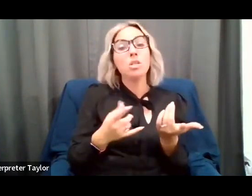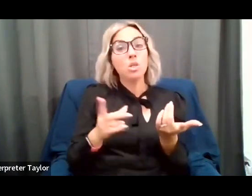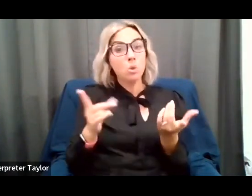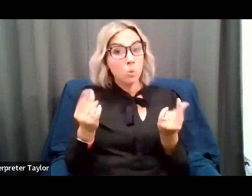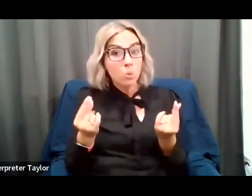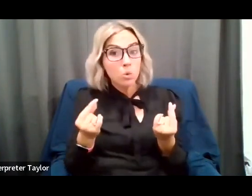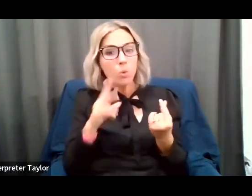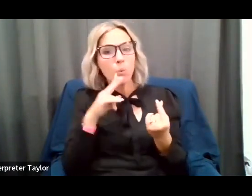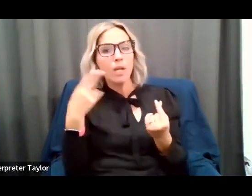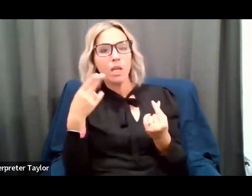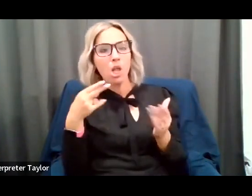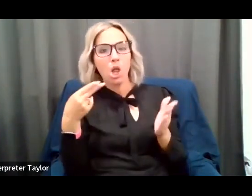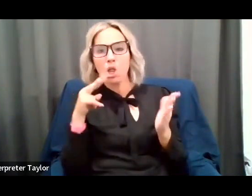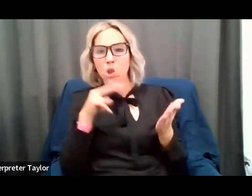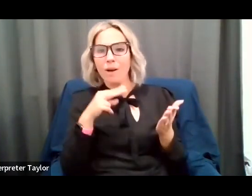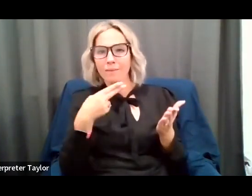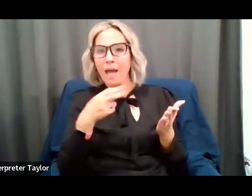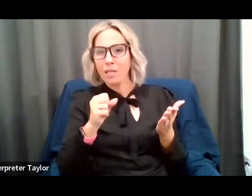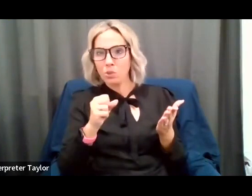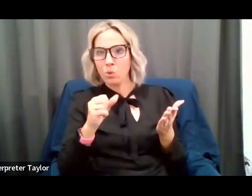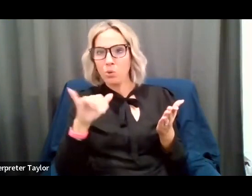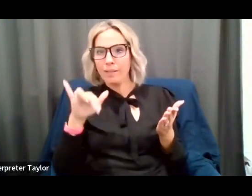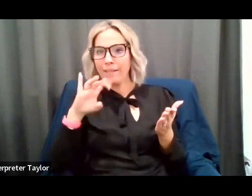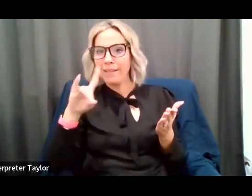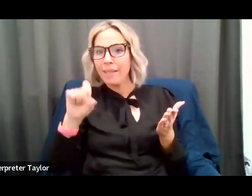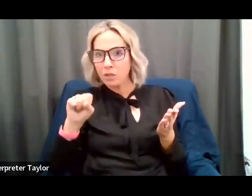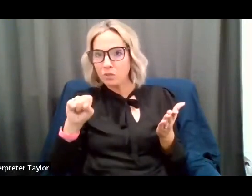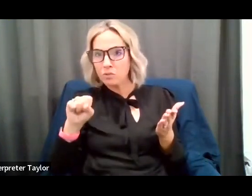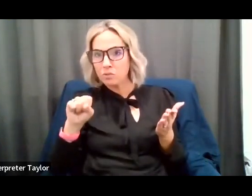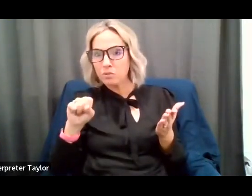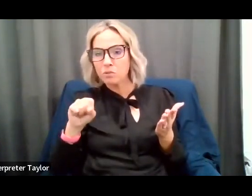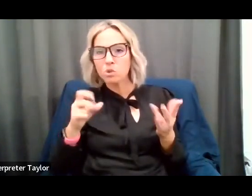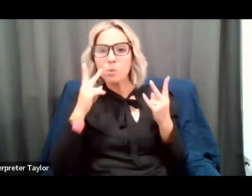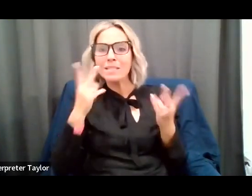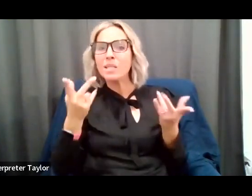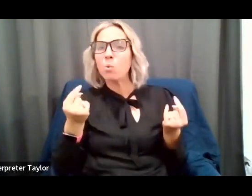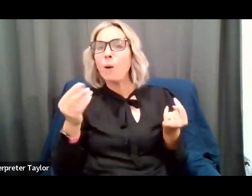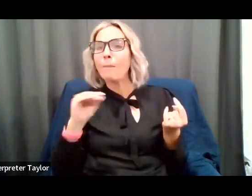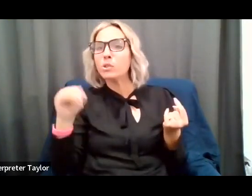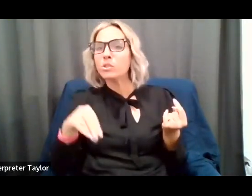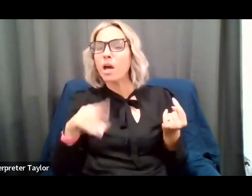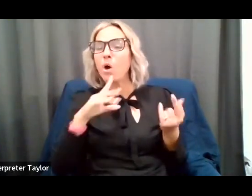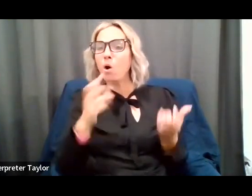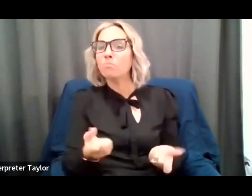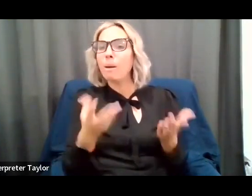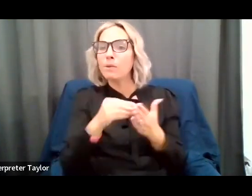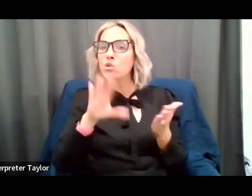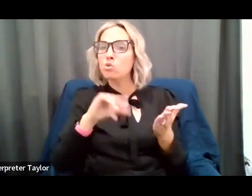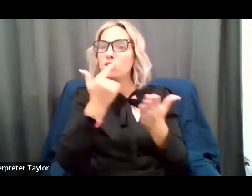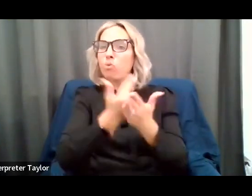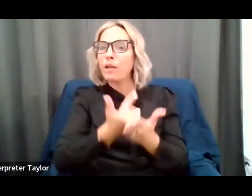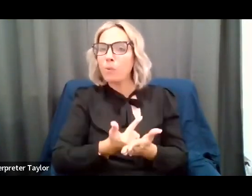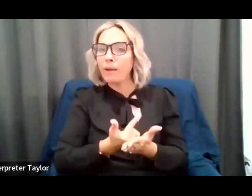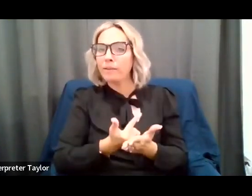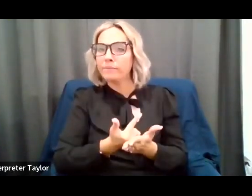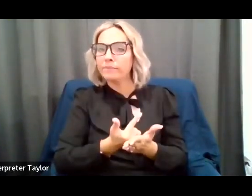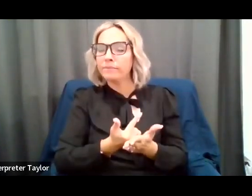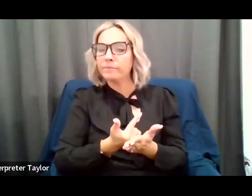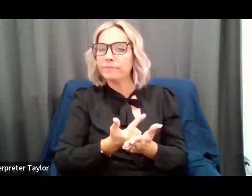the high-school yields at the high schools. And so we look at the percentage or the numbers of students graduating, and then what percentage